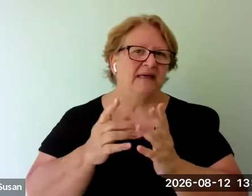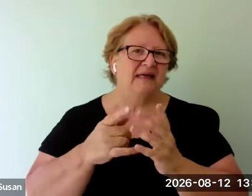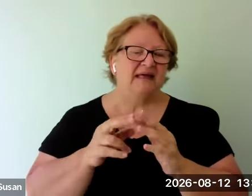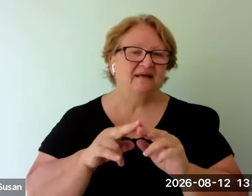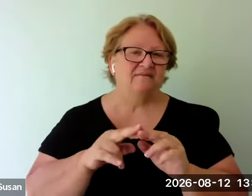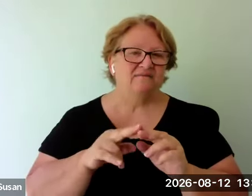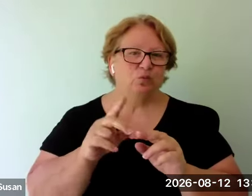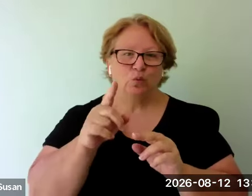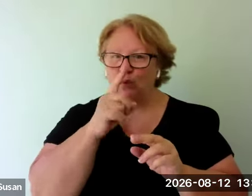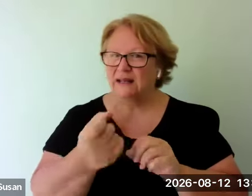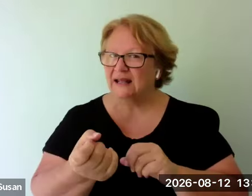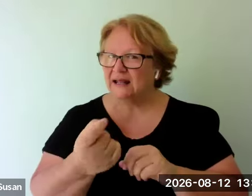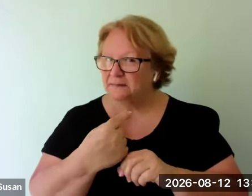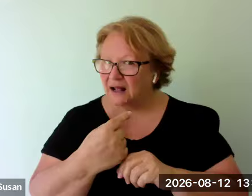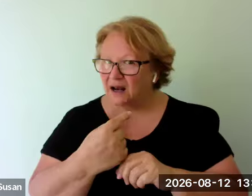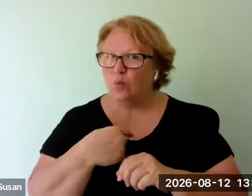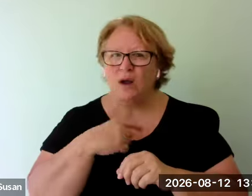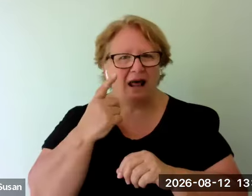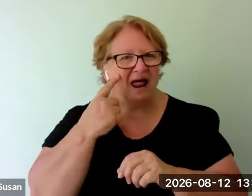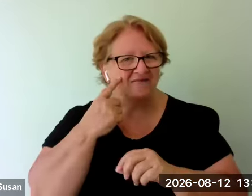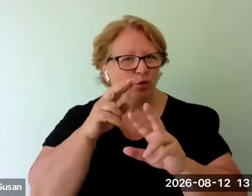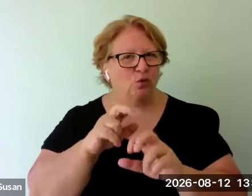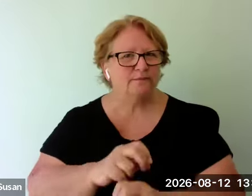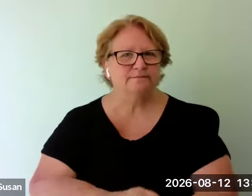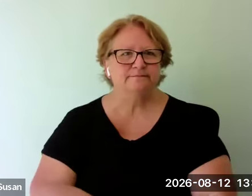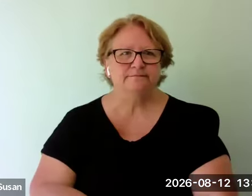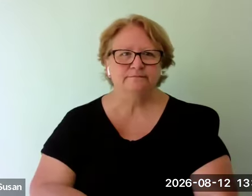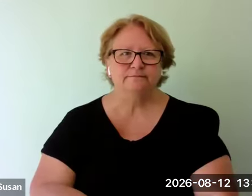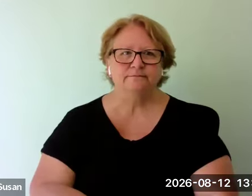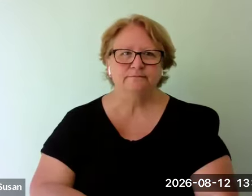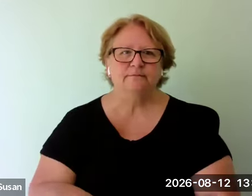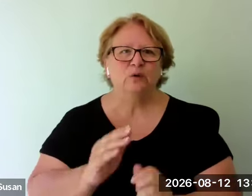as a doctoral level. So